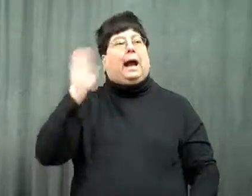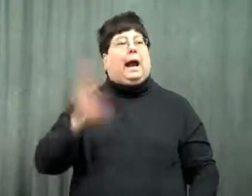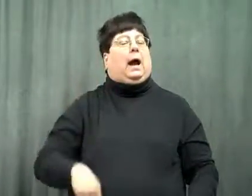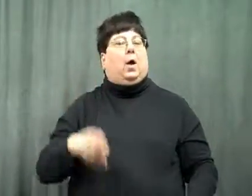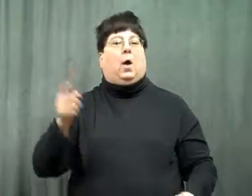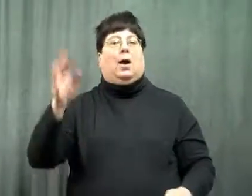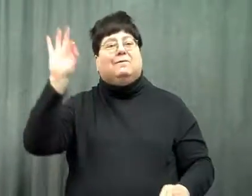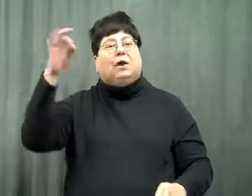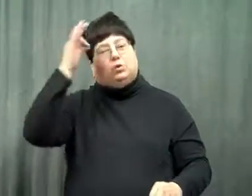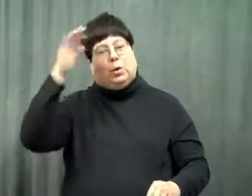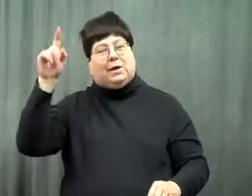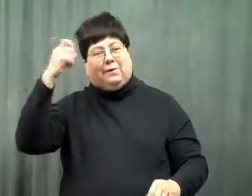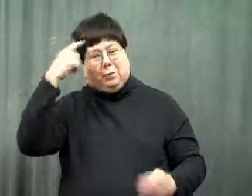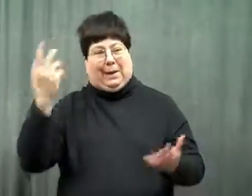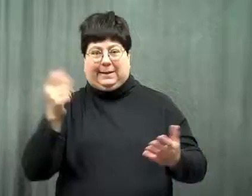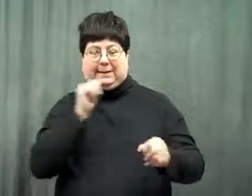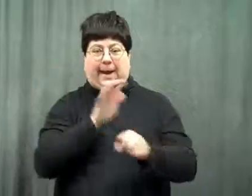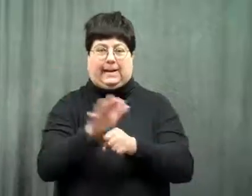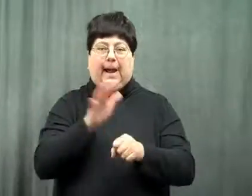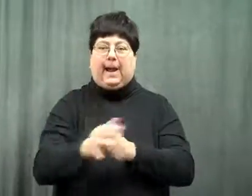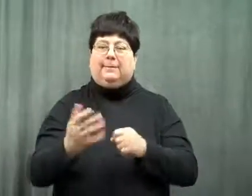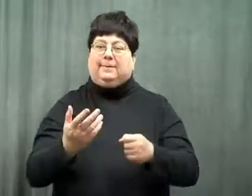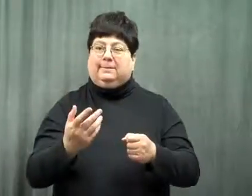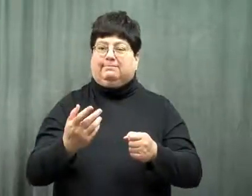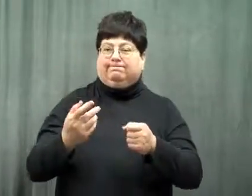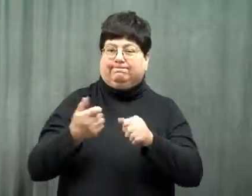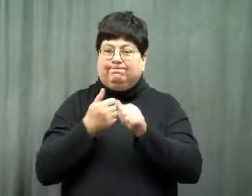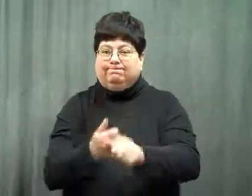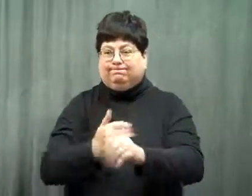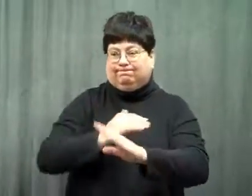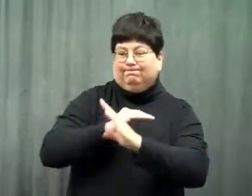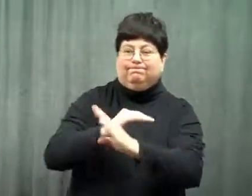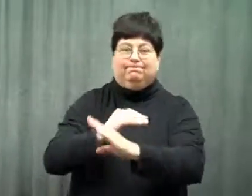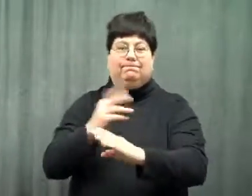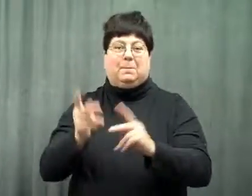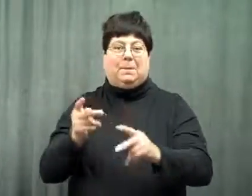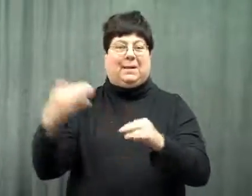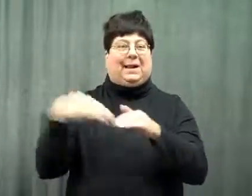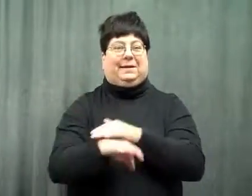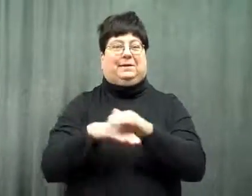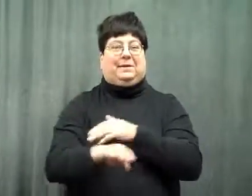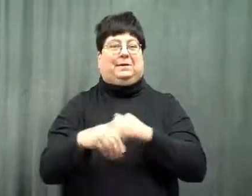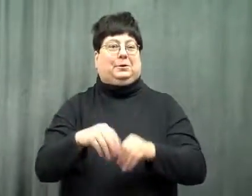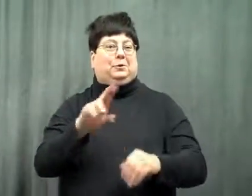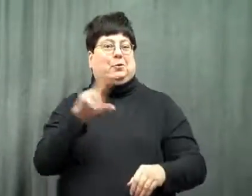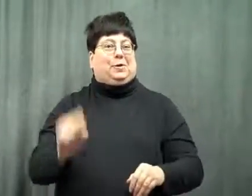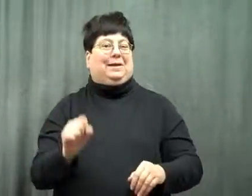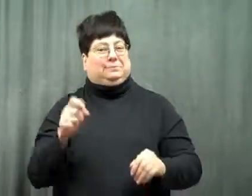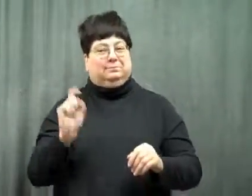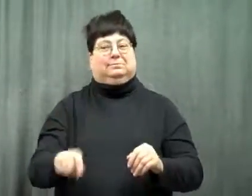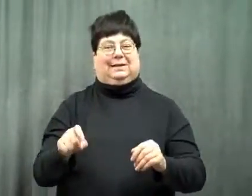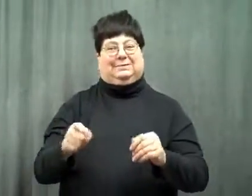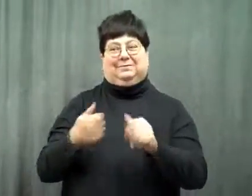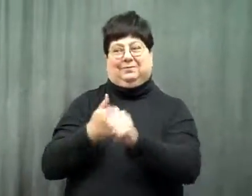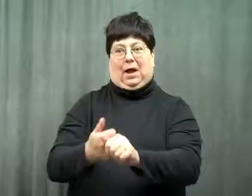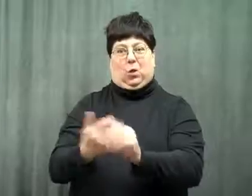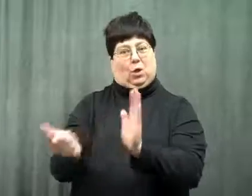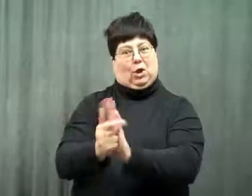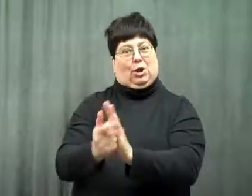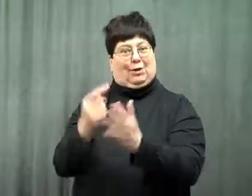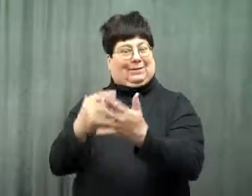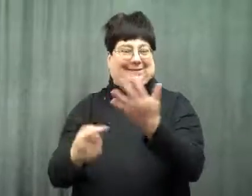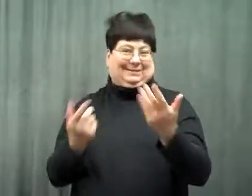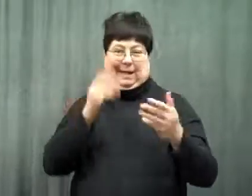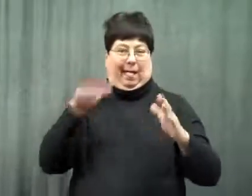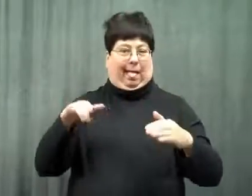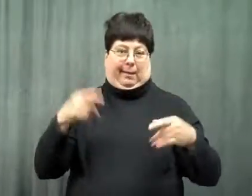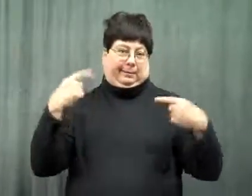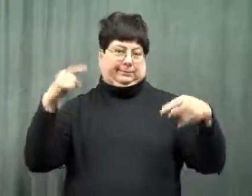he said the government has not effectively enforced immigration laws.